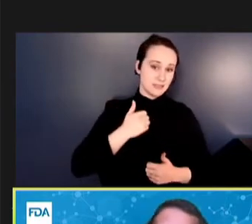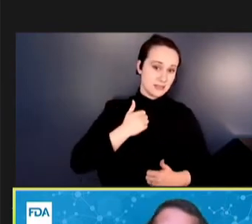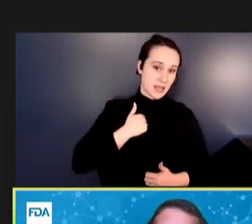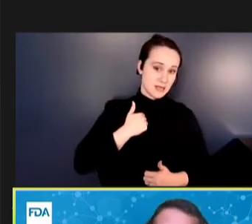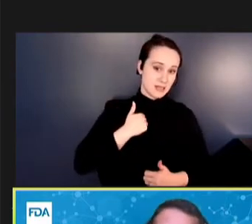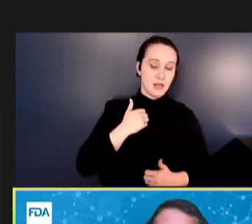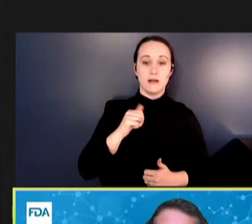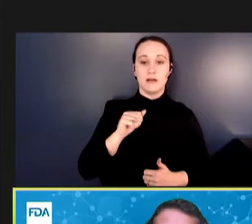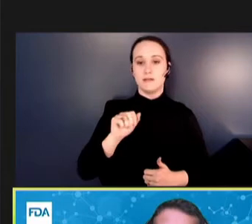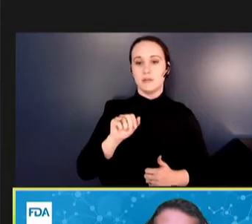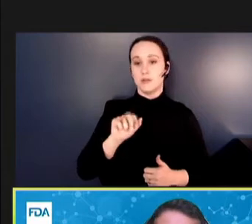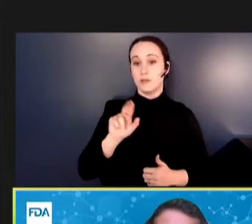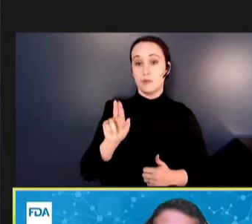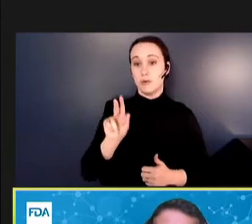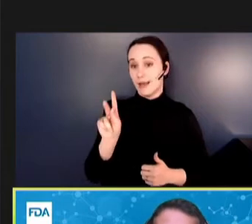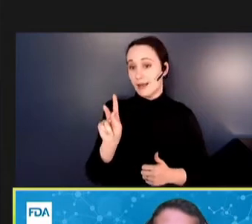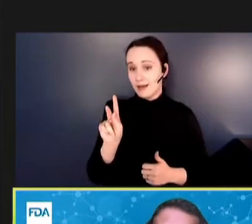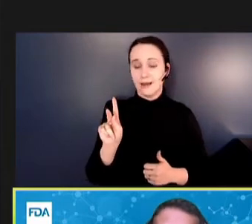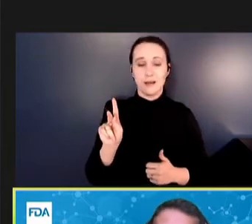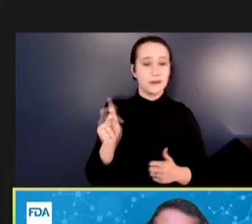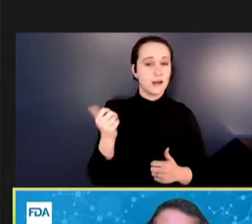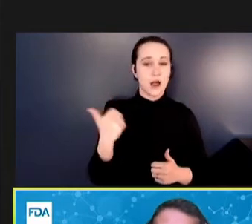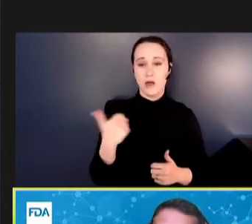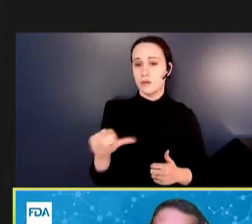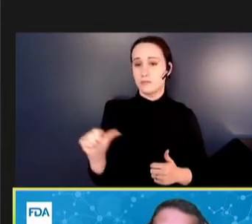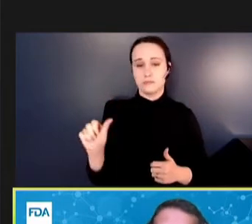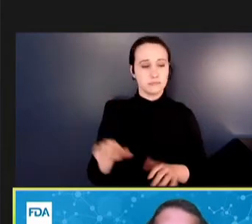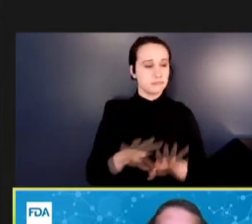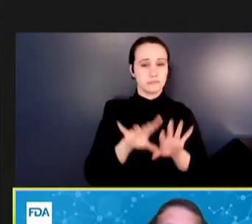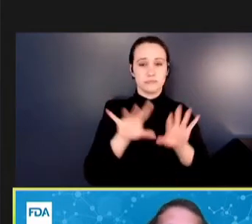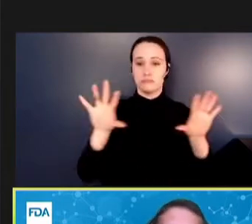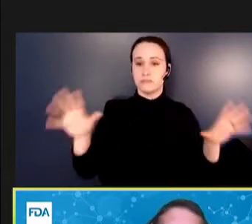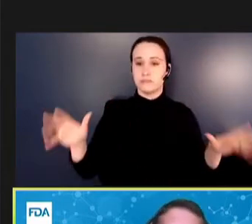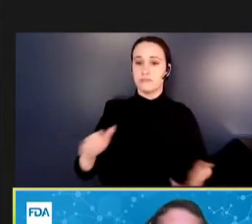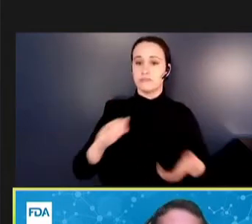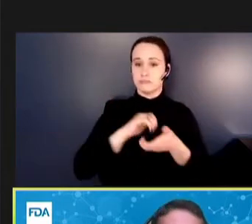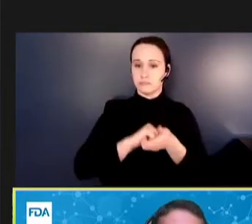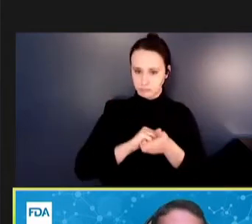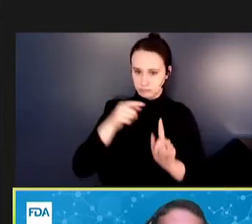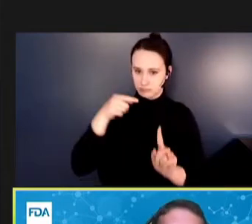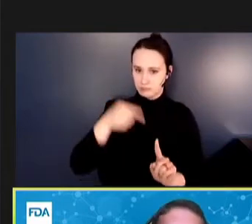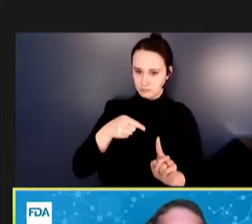and Healthcare Products Regulatory Agency, jointly identified 10 guiding principles that